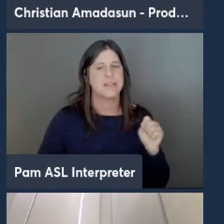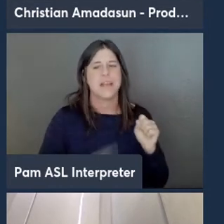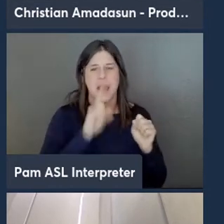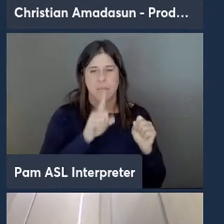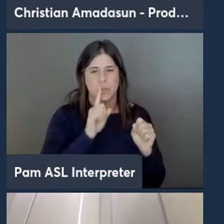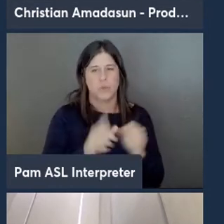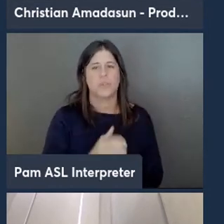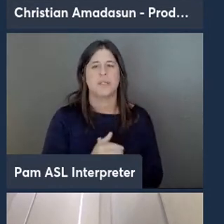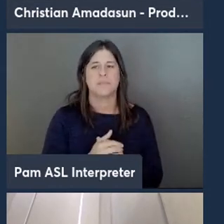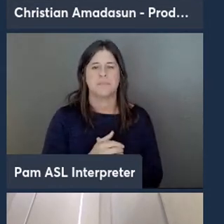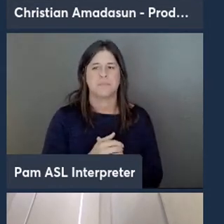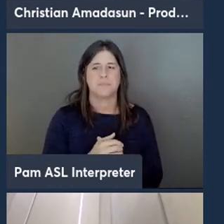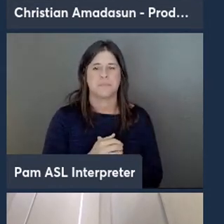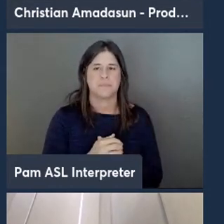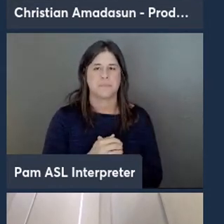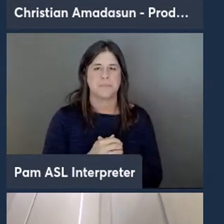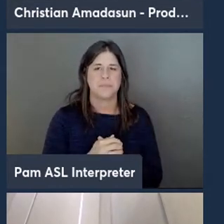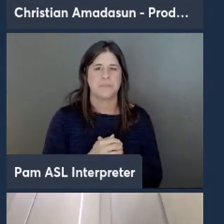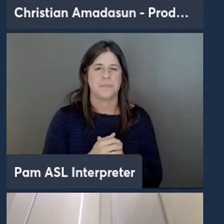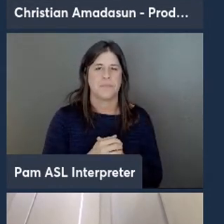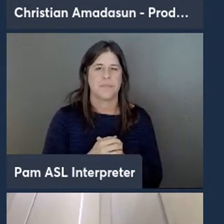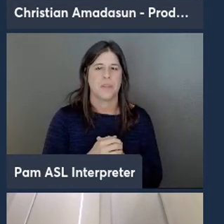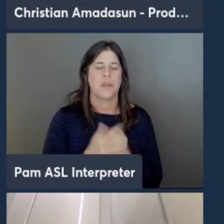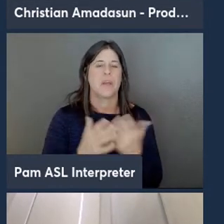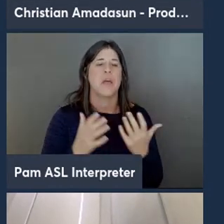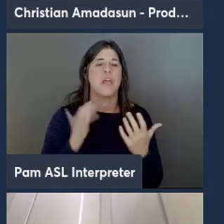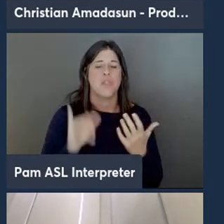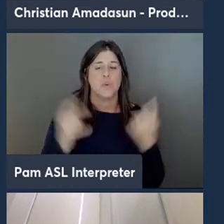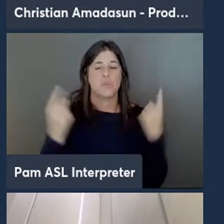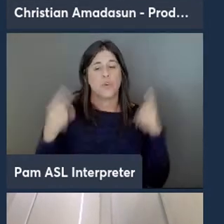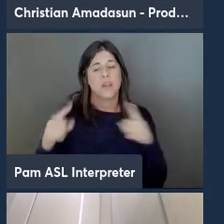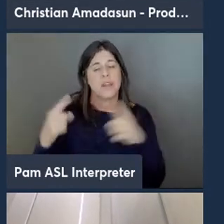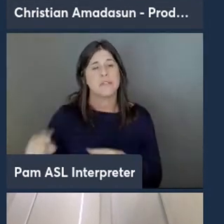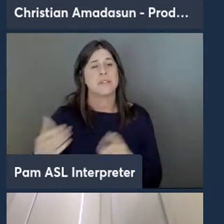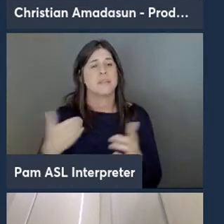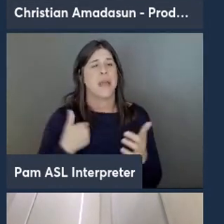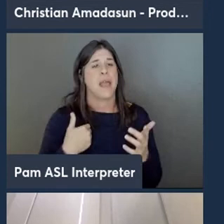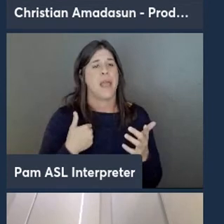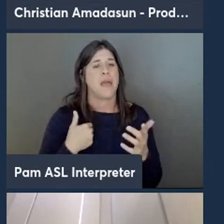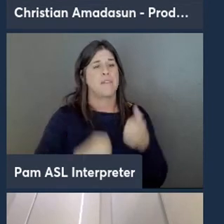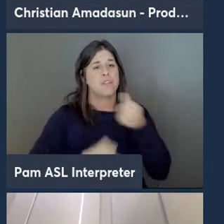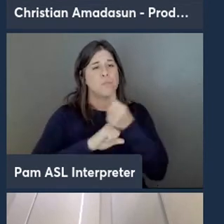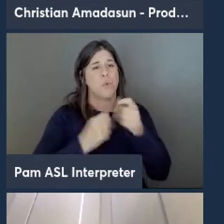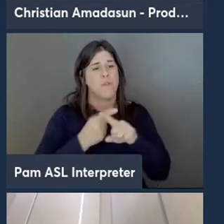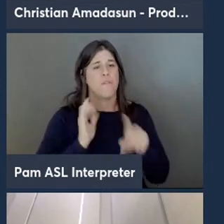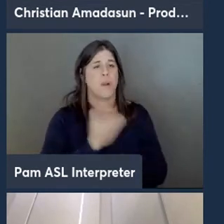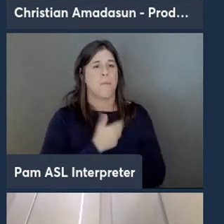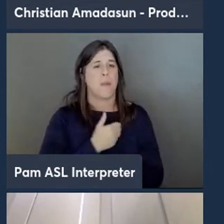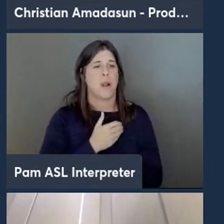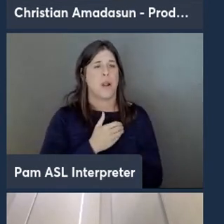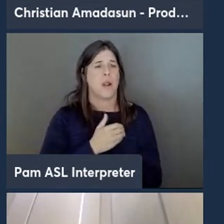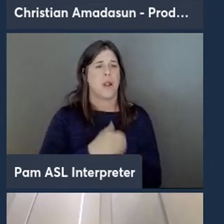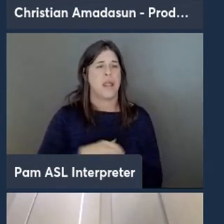So these instances come with support from our deep learning omnies